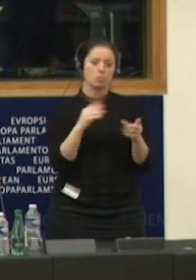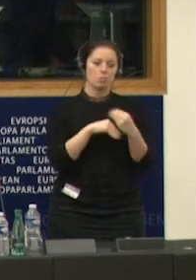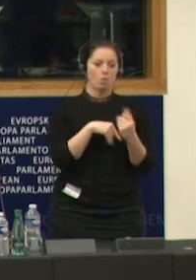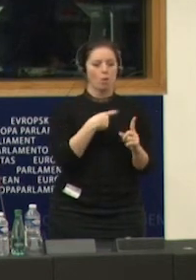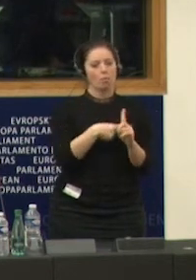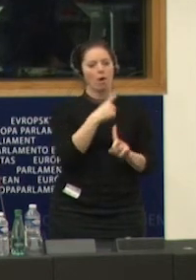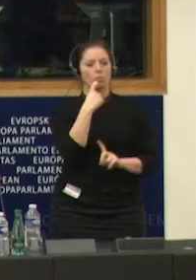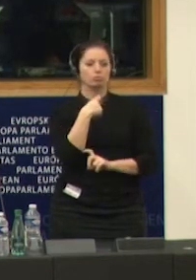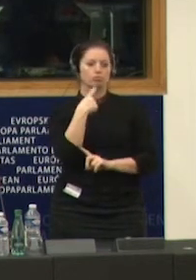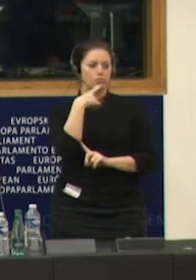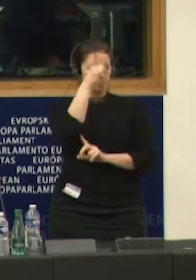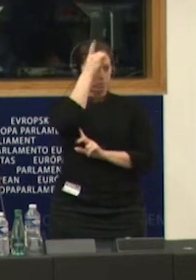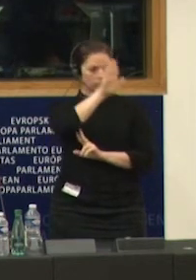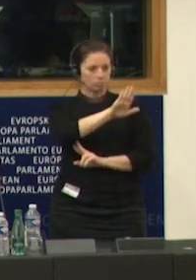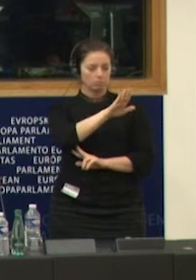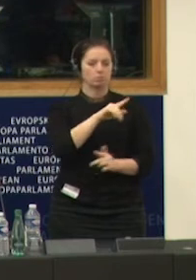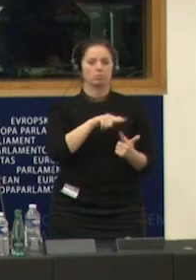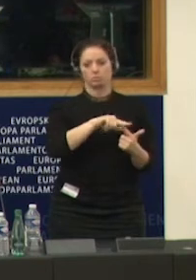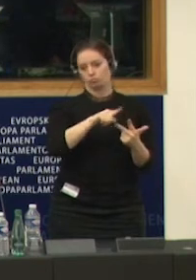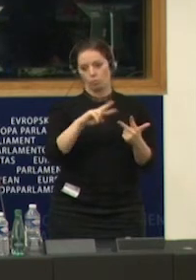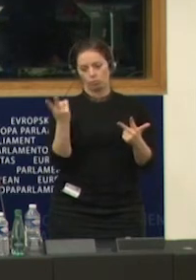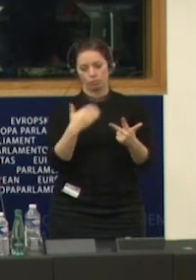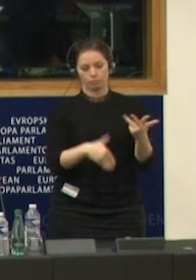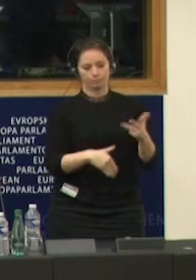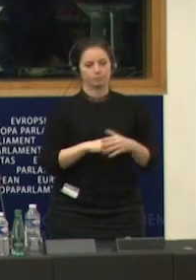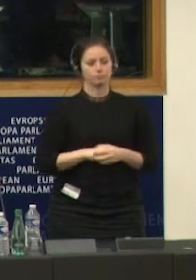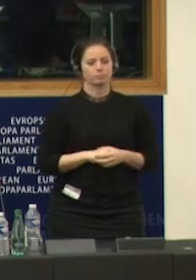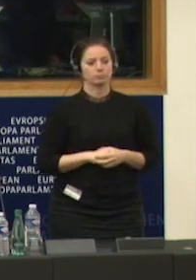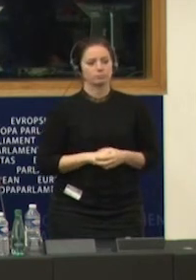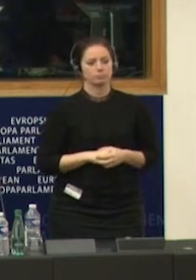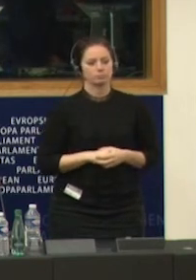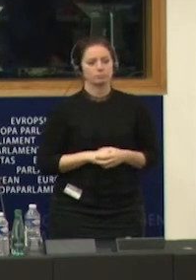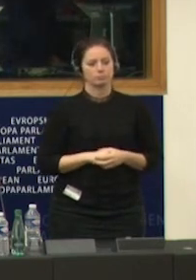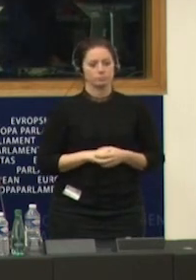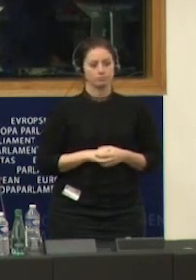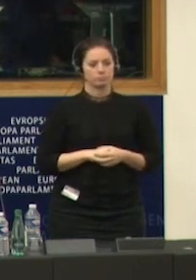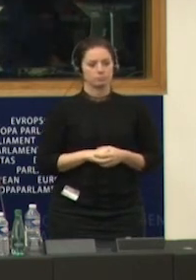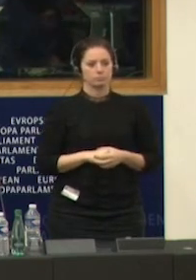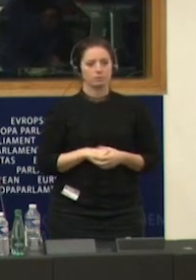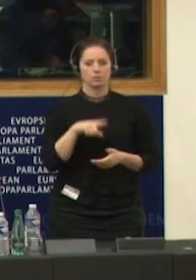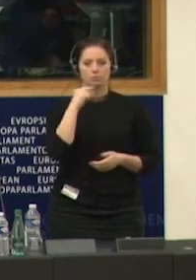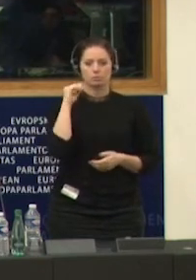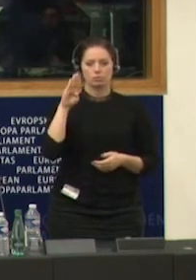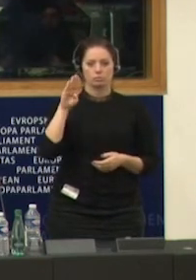There is support for 12 months while they look for work. Or in their efforts to remain in the labour market.